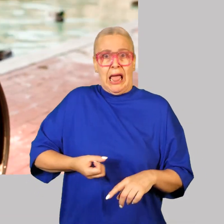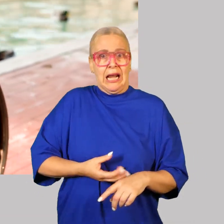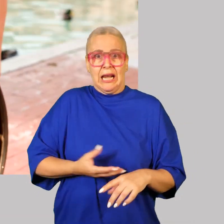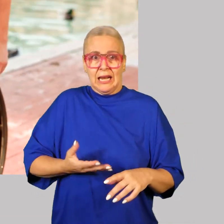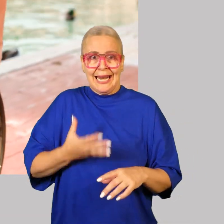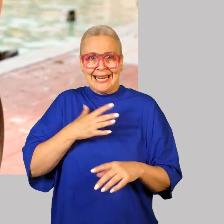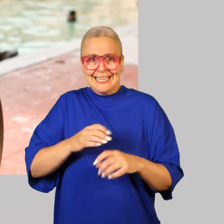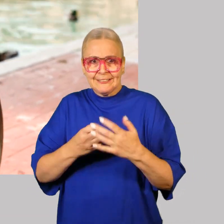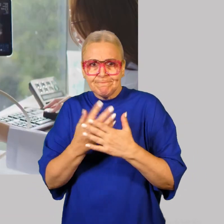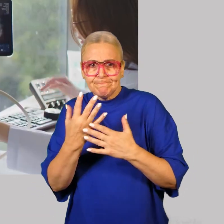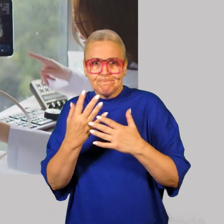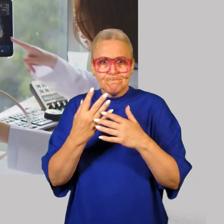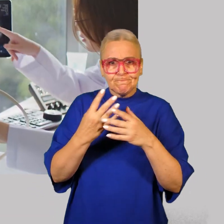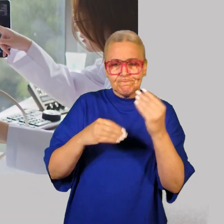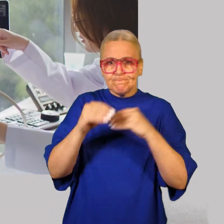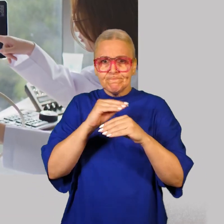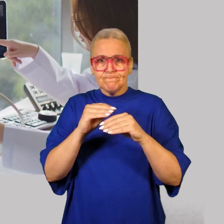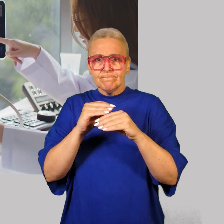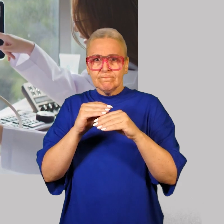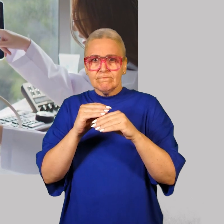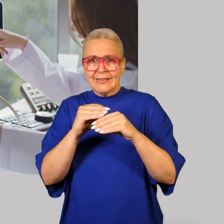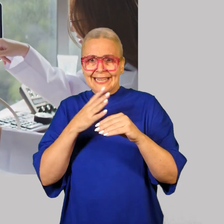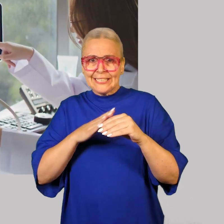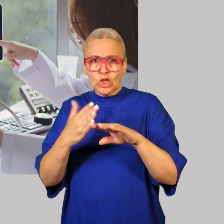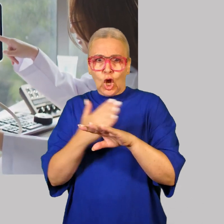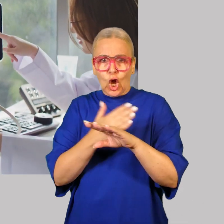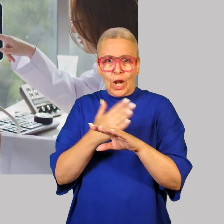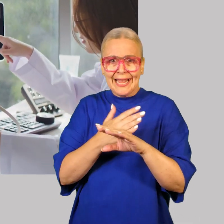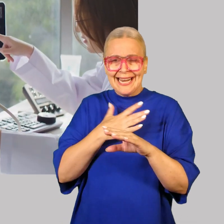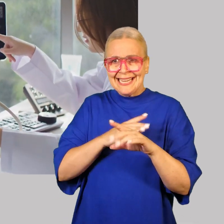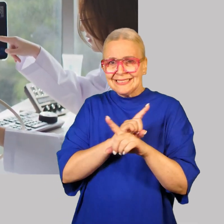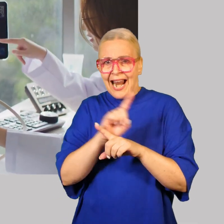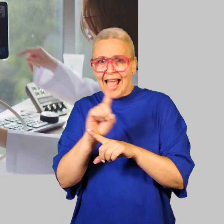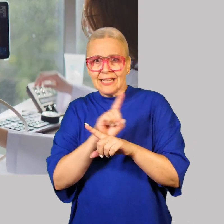We now need to develop new models of care to incorporate both those